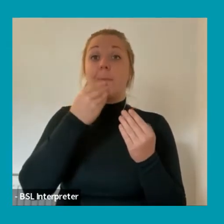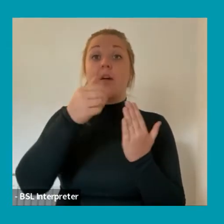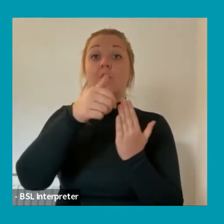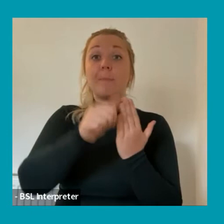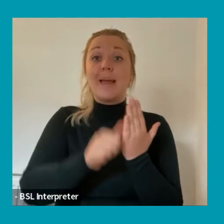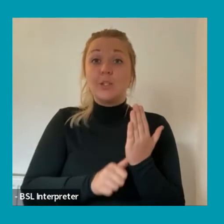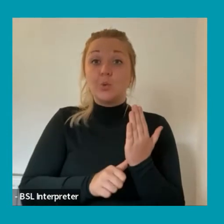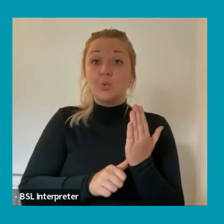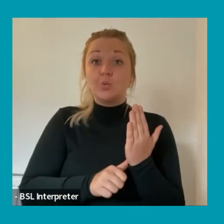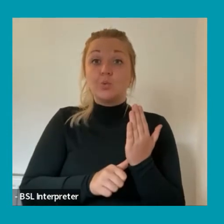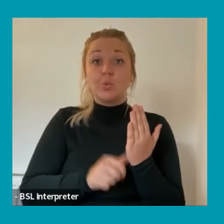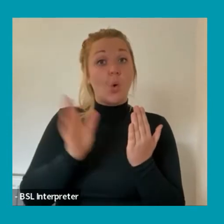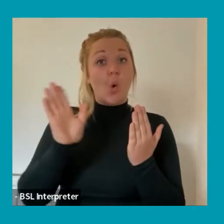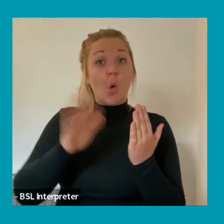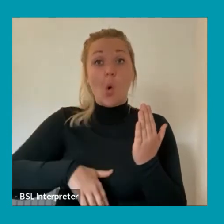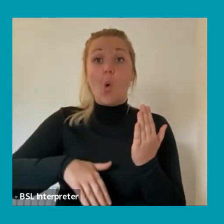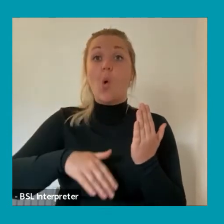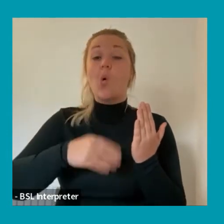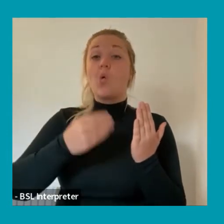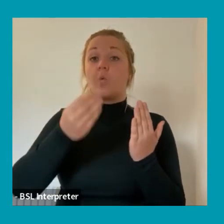Did the food options cover lots of different requirements?